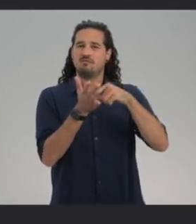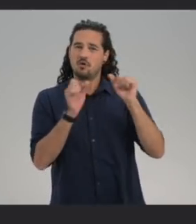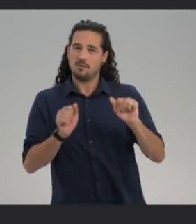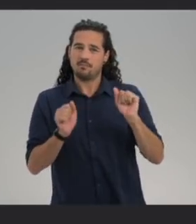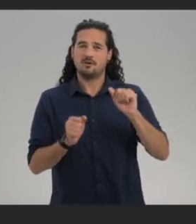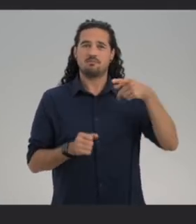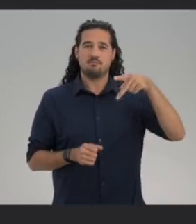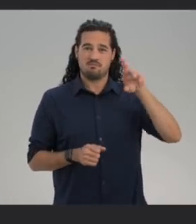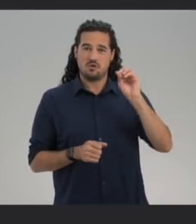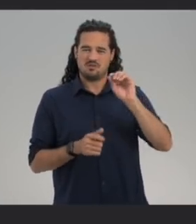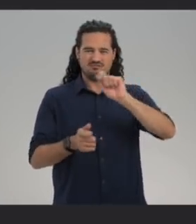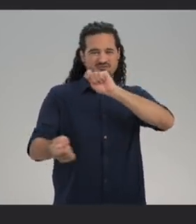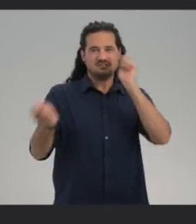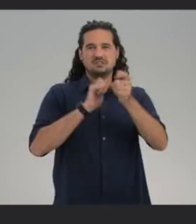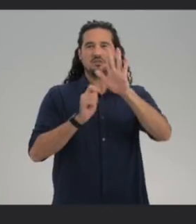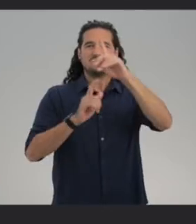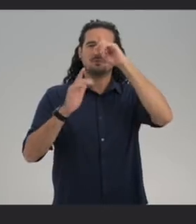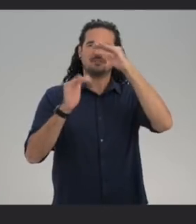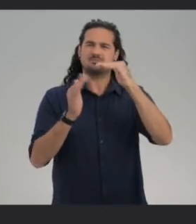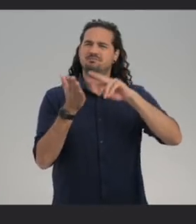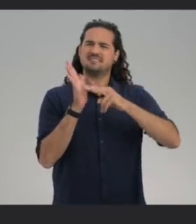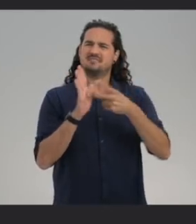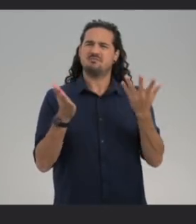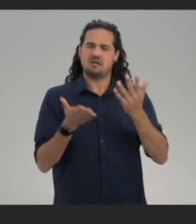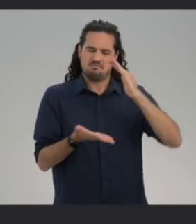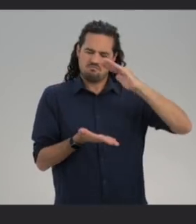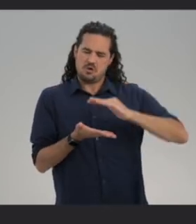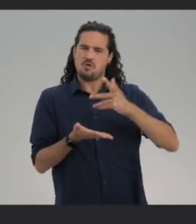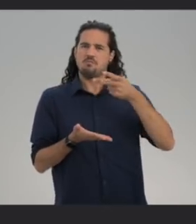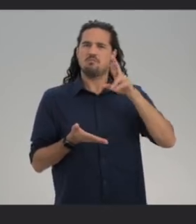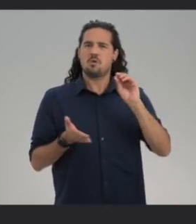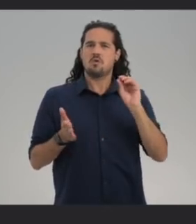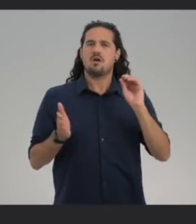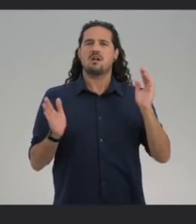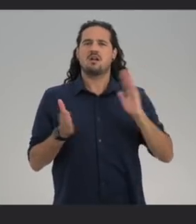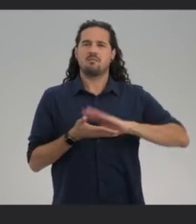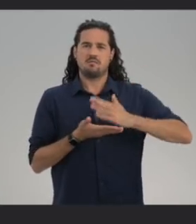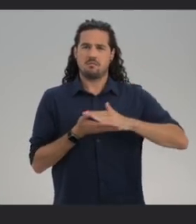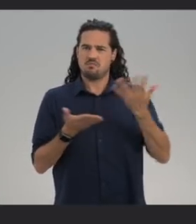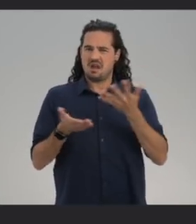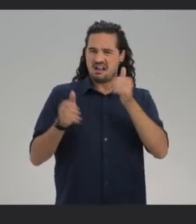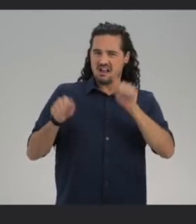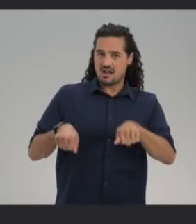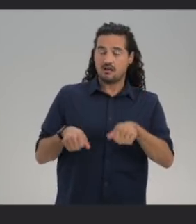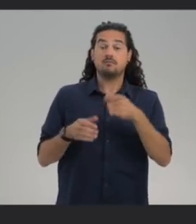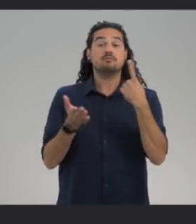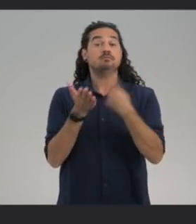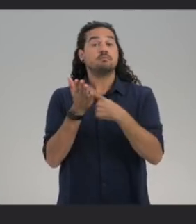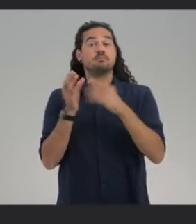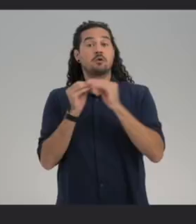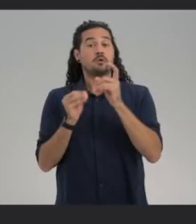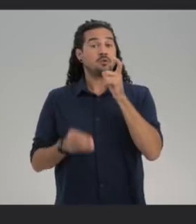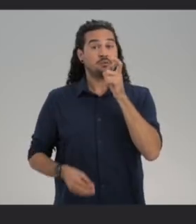dramatically changes your expectations of what a compact pro notebook can do. And to tell you all about it, here's Shruti.